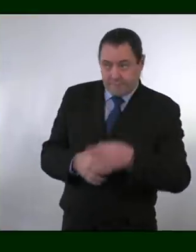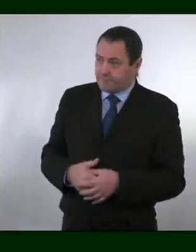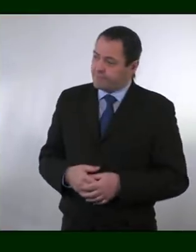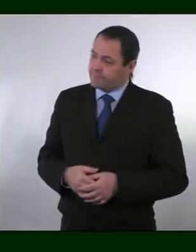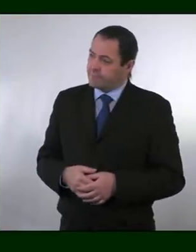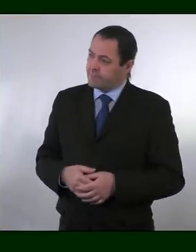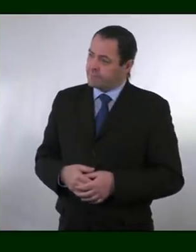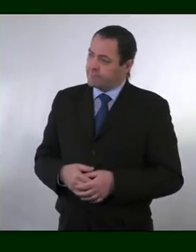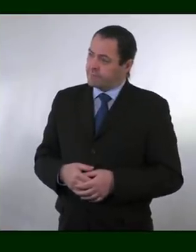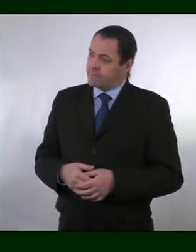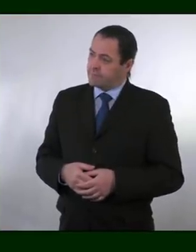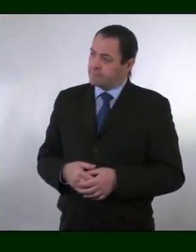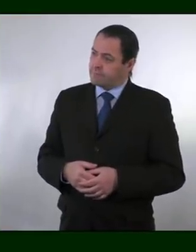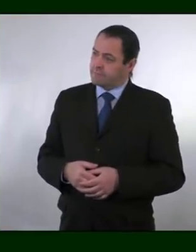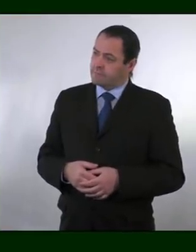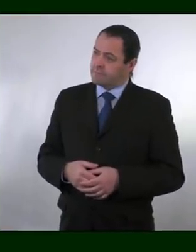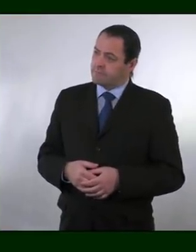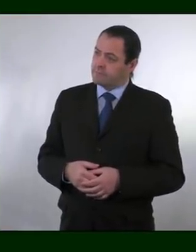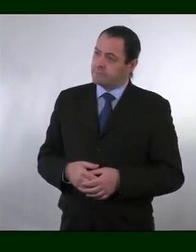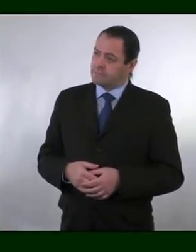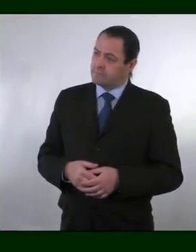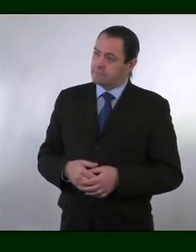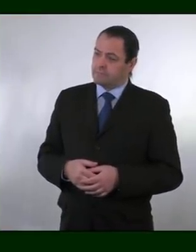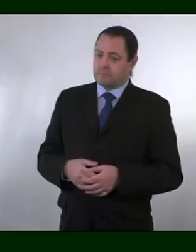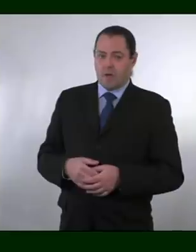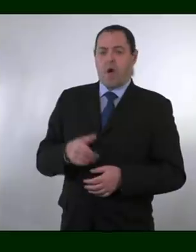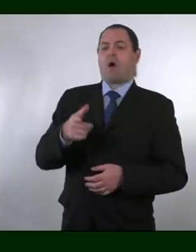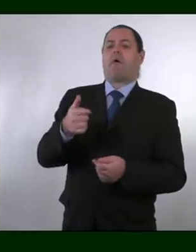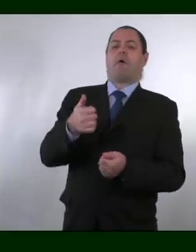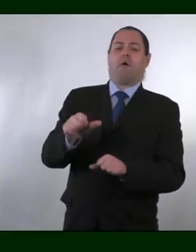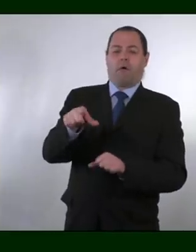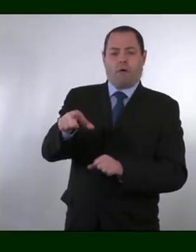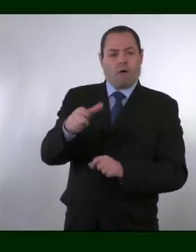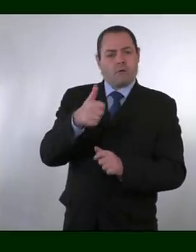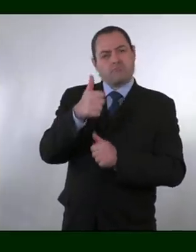It is good finally to hear something from the right hon. and learned Gentleman in praise of NHS